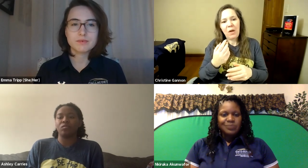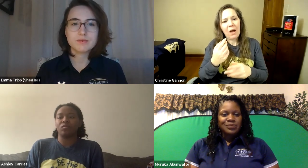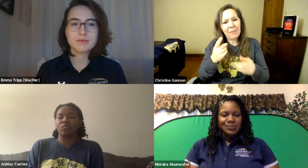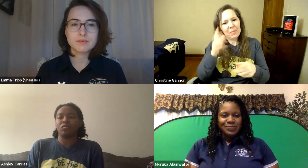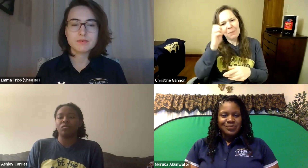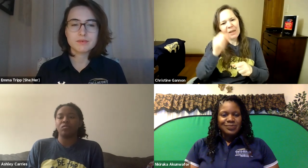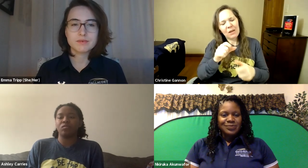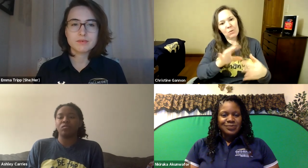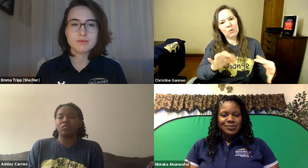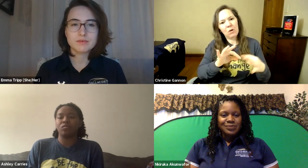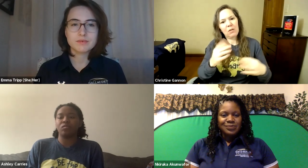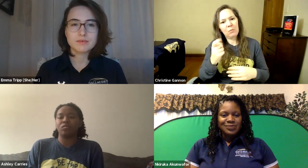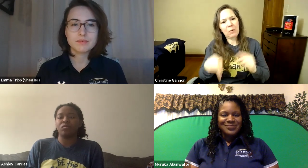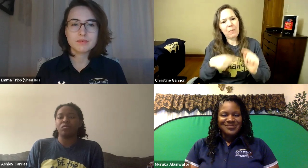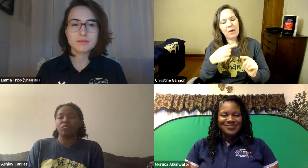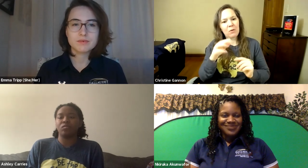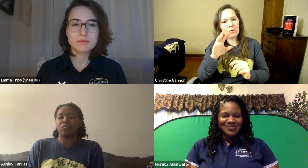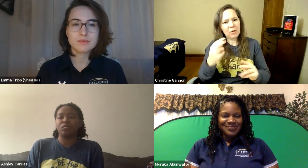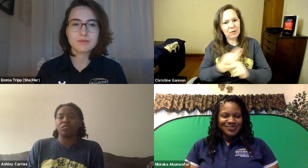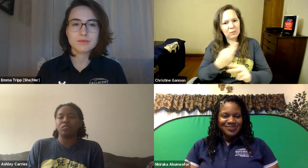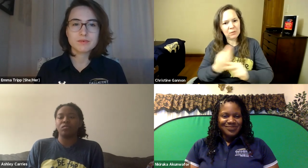Emma, can you talk a little bit about reusable products?